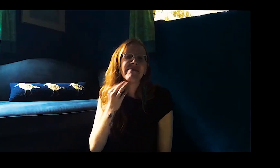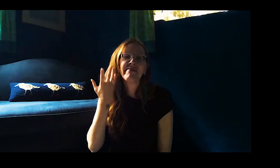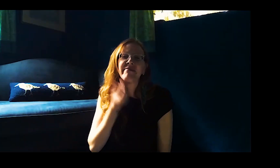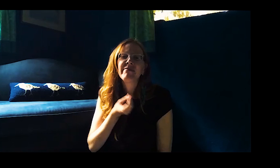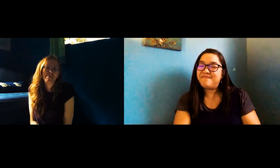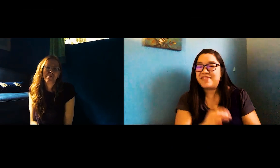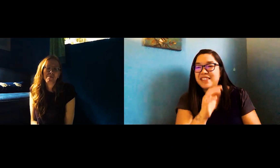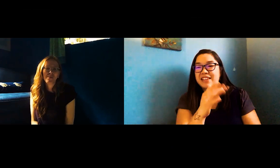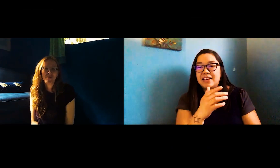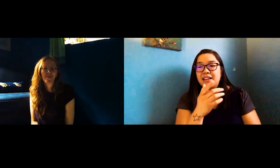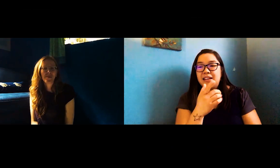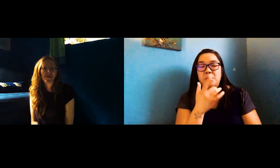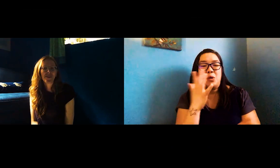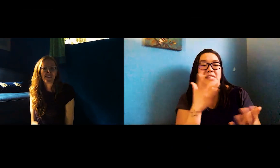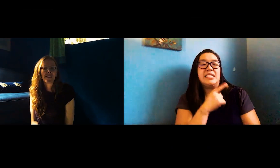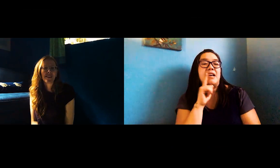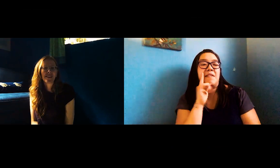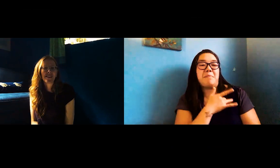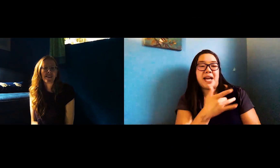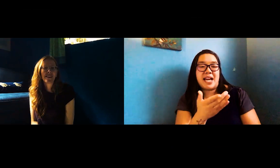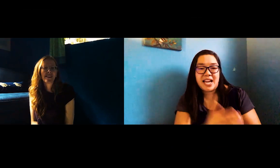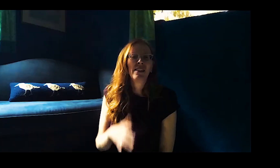Oh, this sign. What's your deaf-bing?